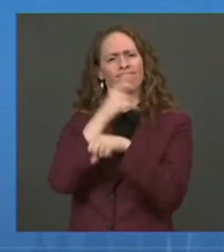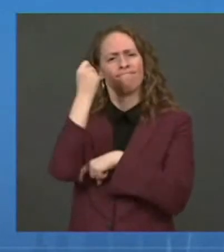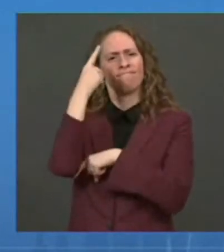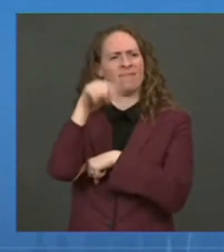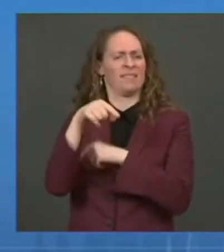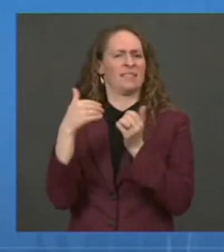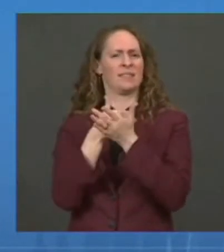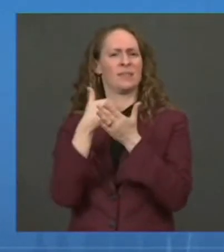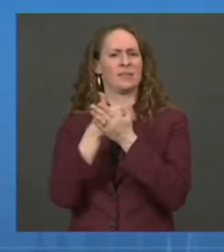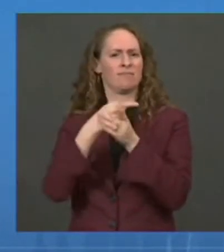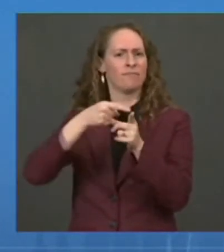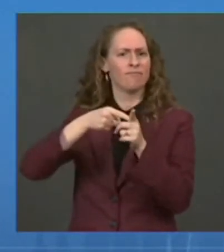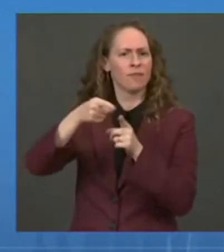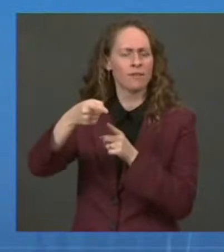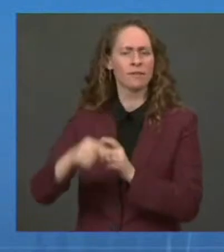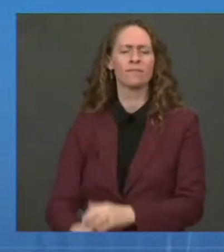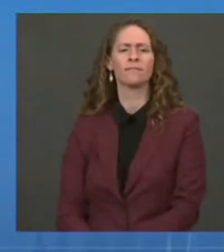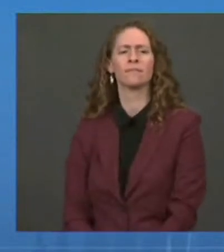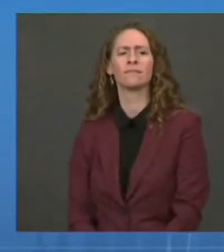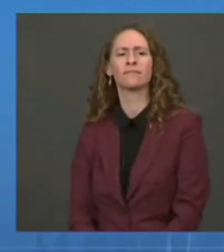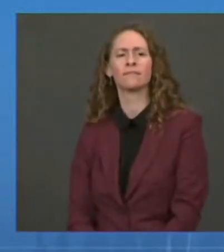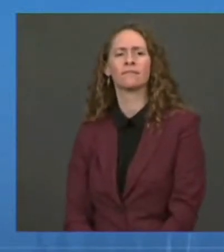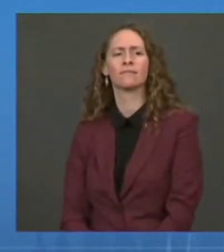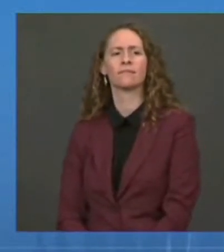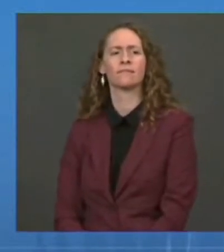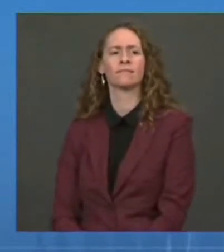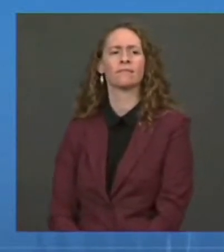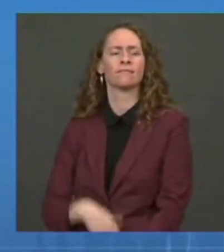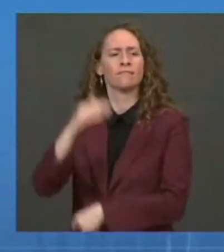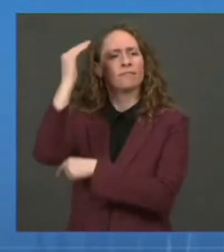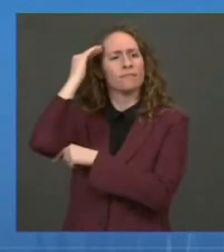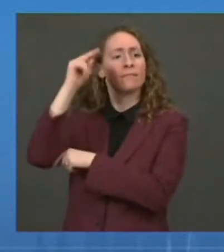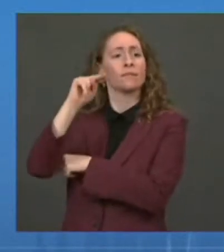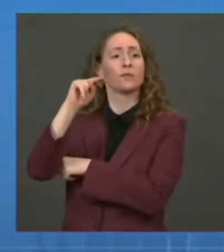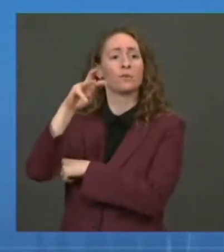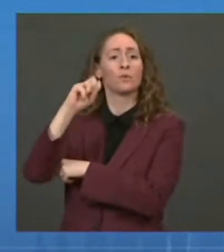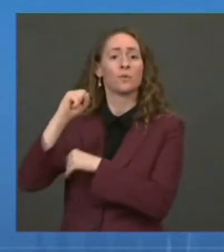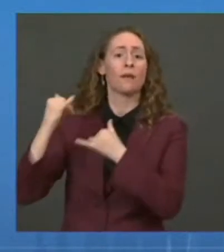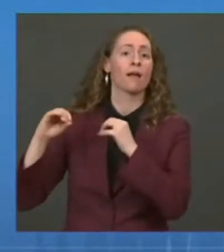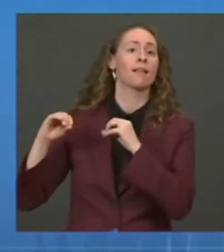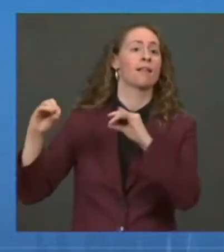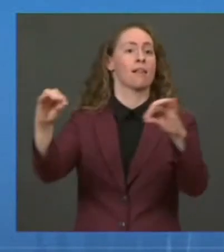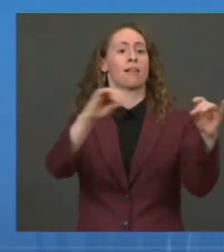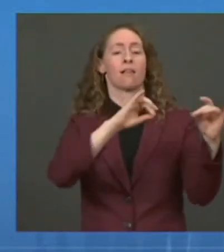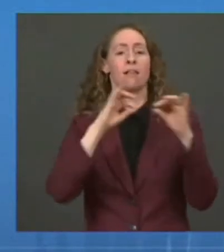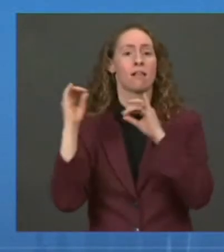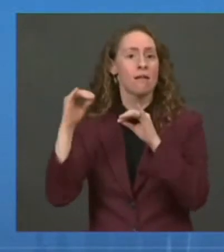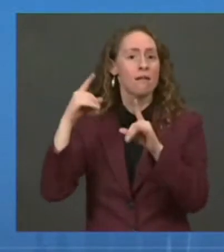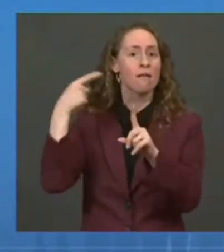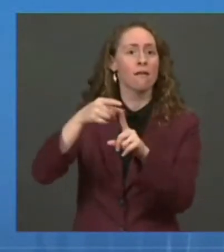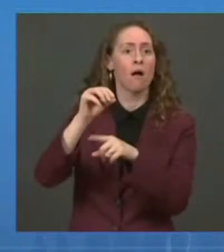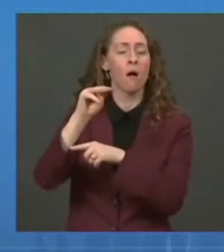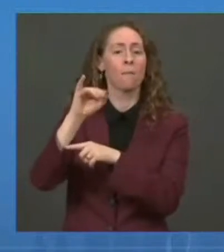SEVERITY OF OMICRON DISEASE.